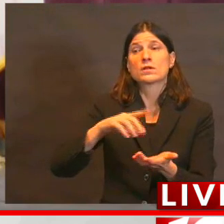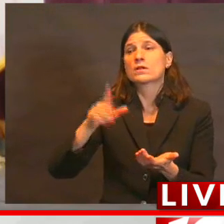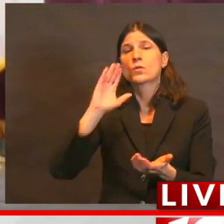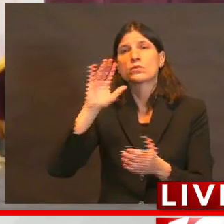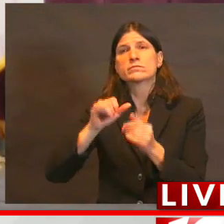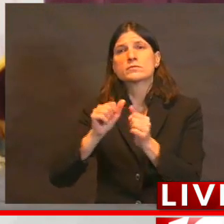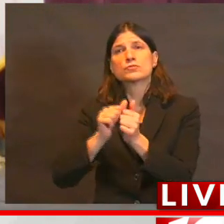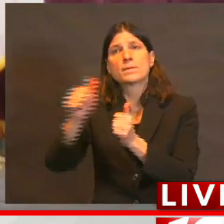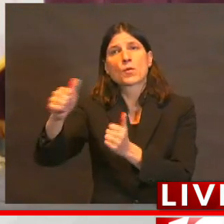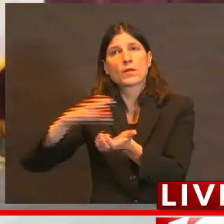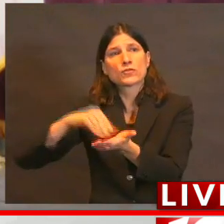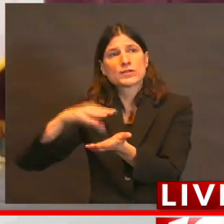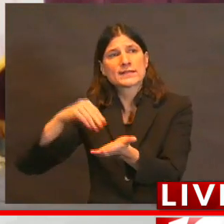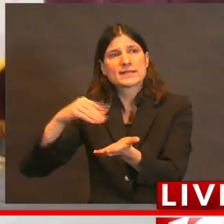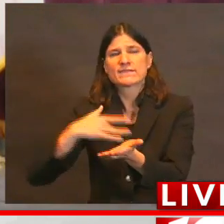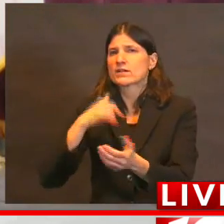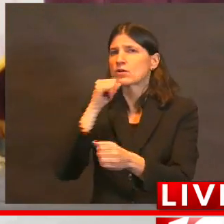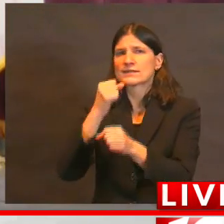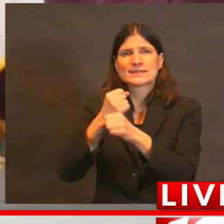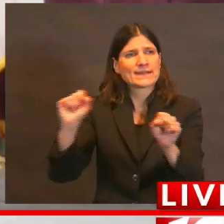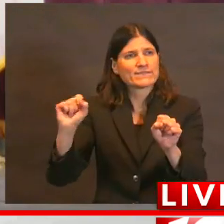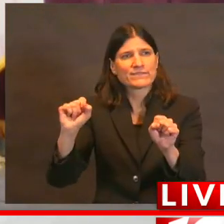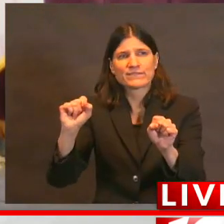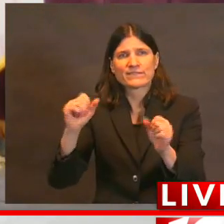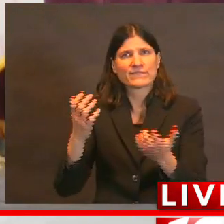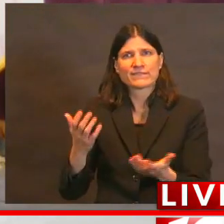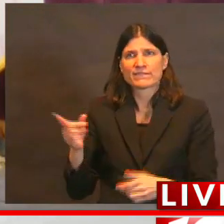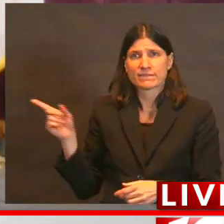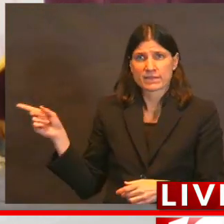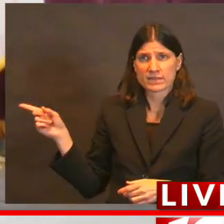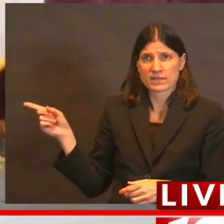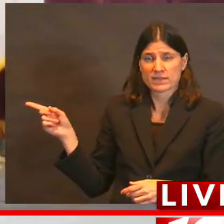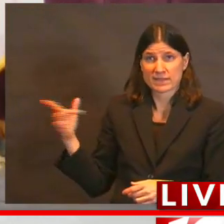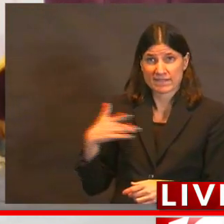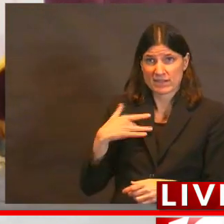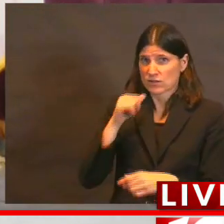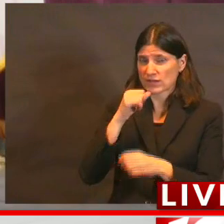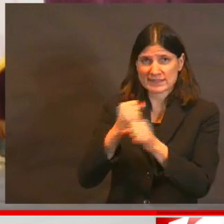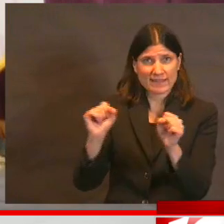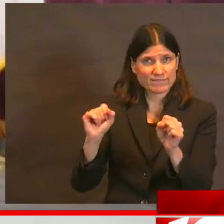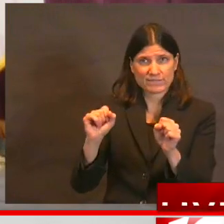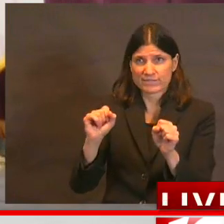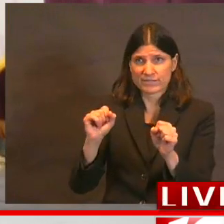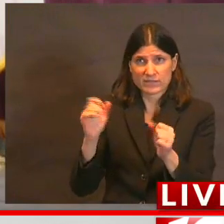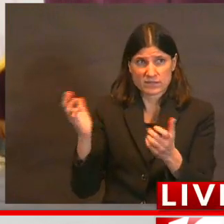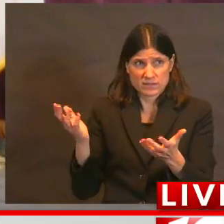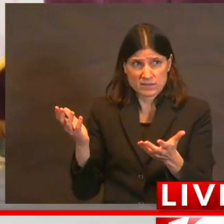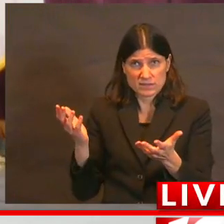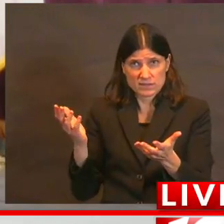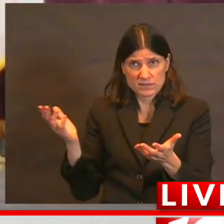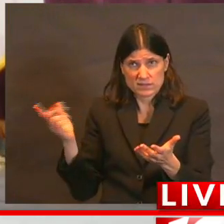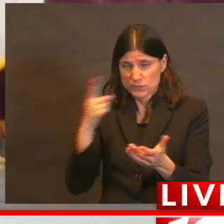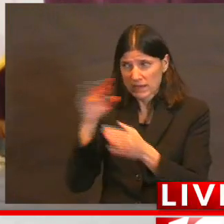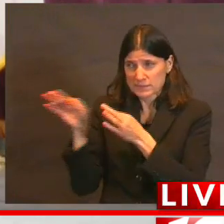THEY'RE GOING TO HAVE THE CHILDREN TO DISTANCE LEARNING AND THEY KEEP CLAIMING THAT IT'S JUST NOT SAFE. THE